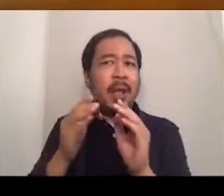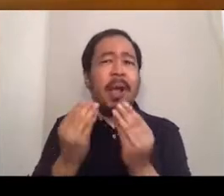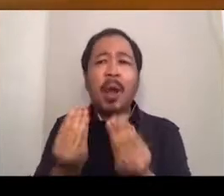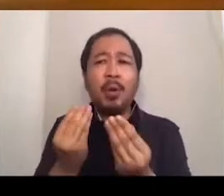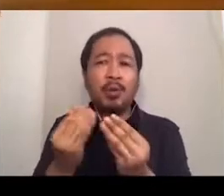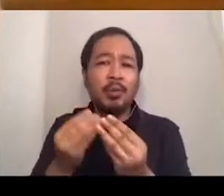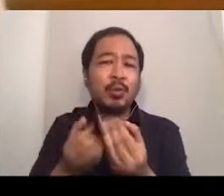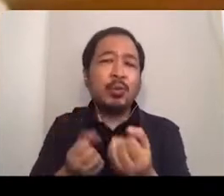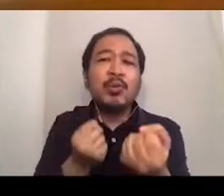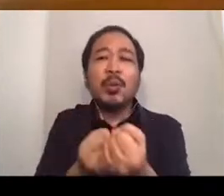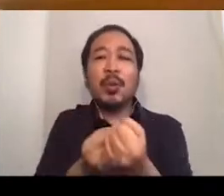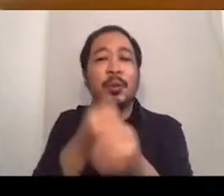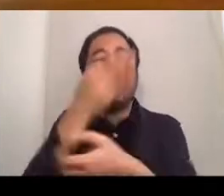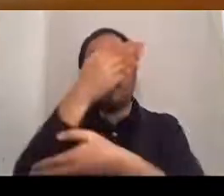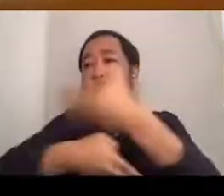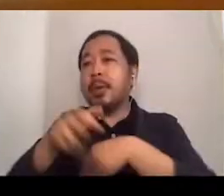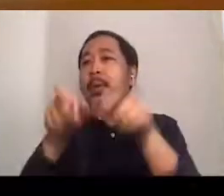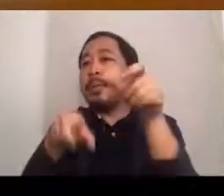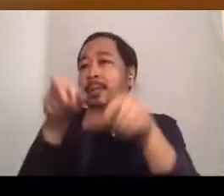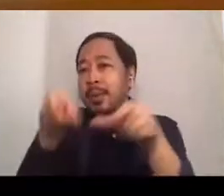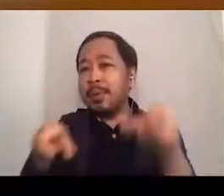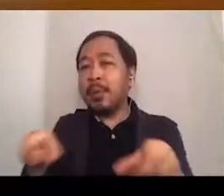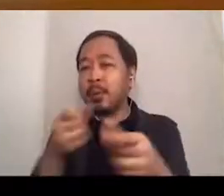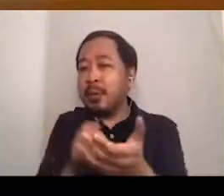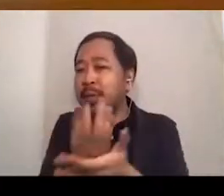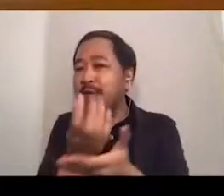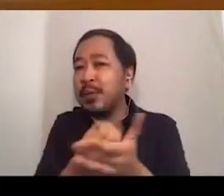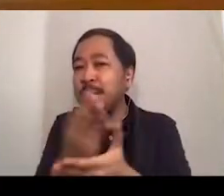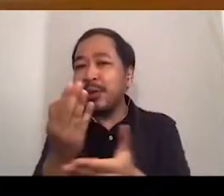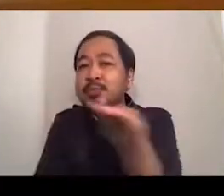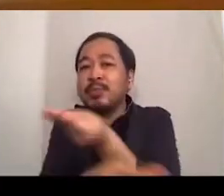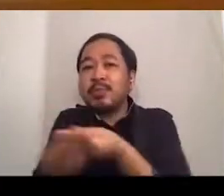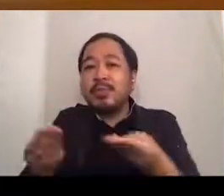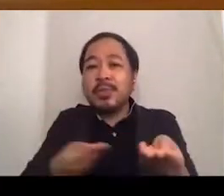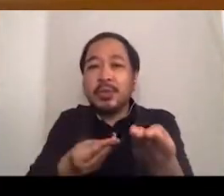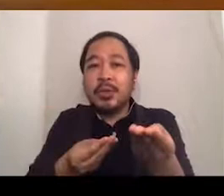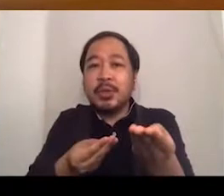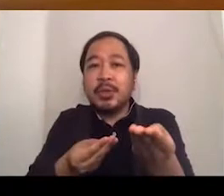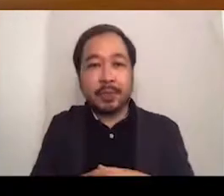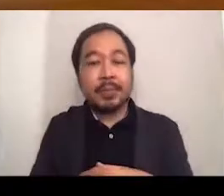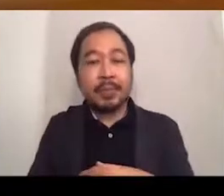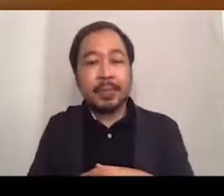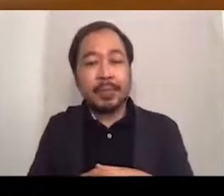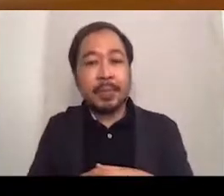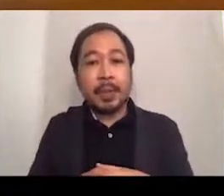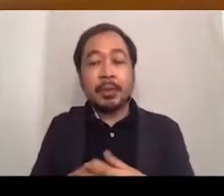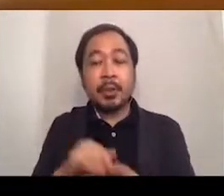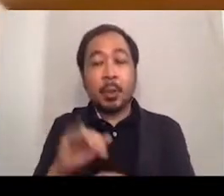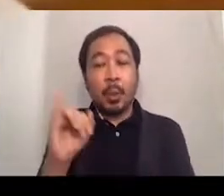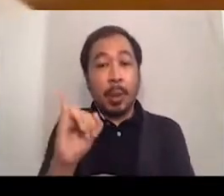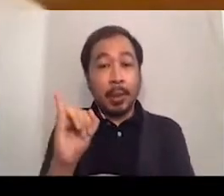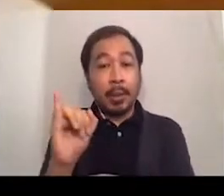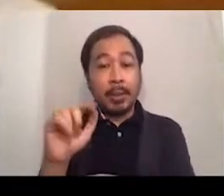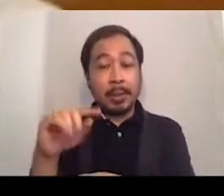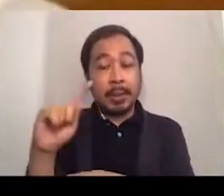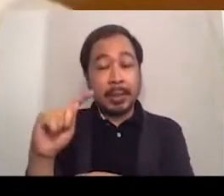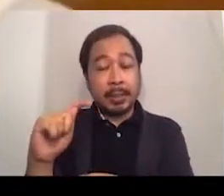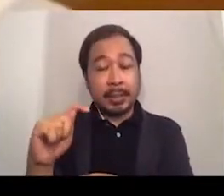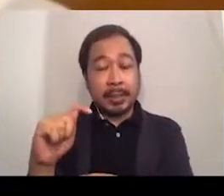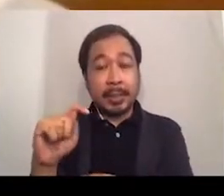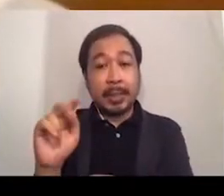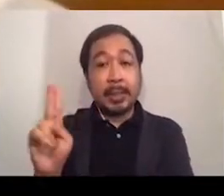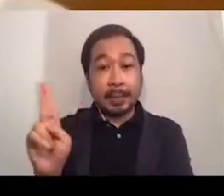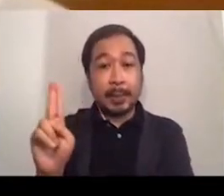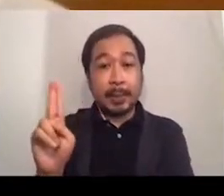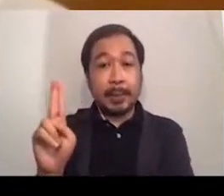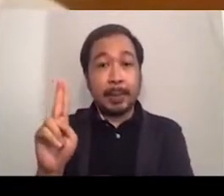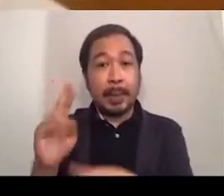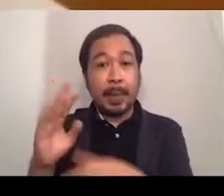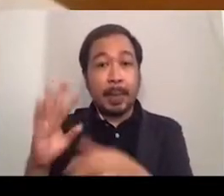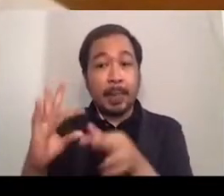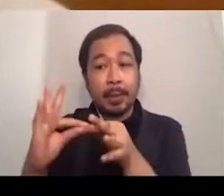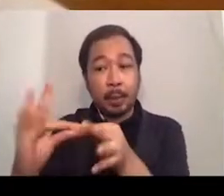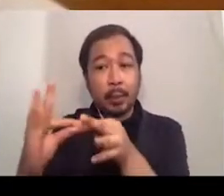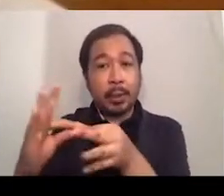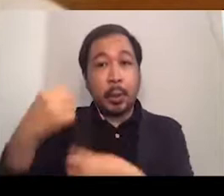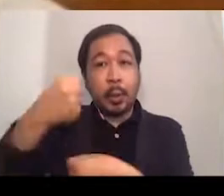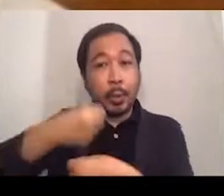And in this regard, ITU is especially working with persons with disabilities worldwide, especially in the Asia Pacific,